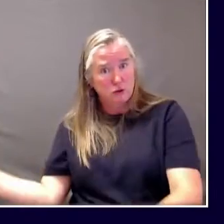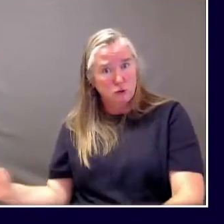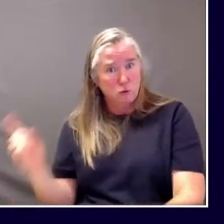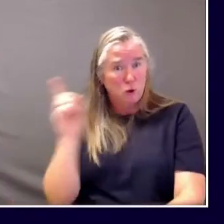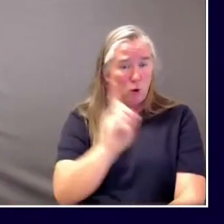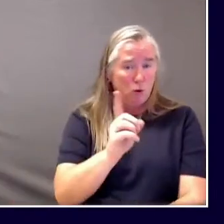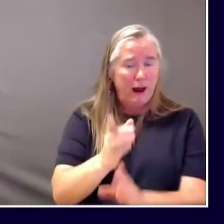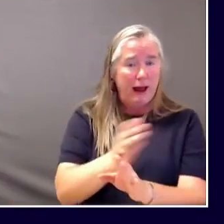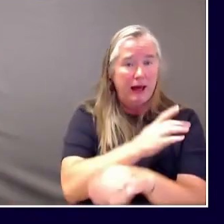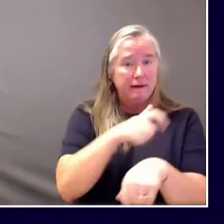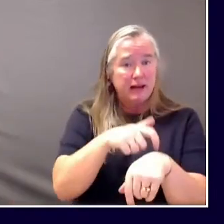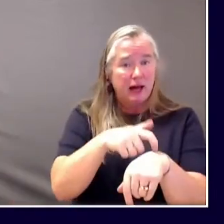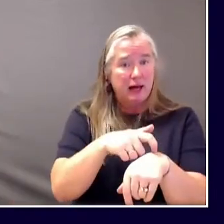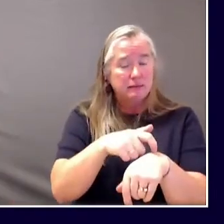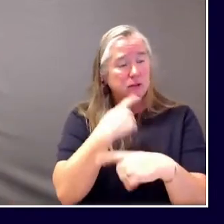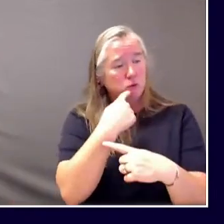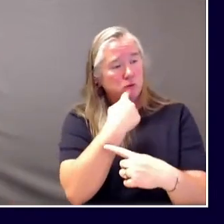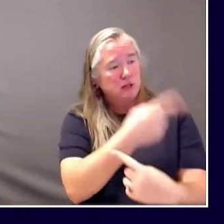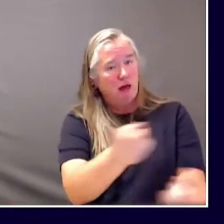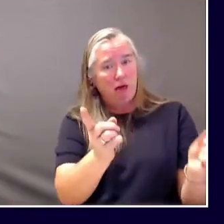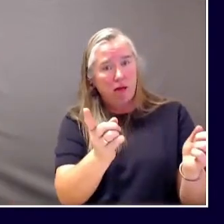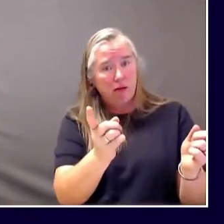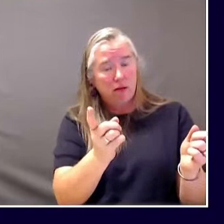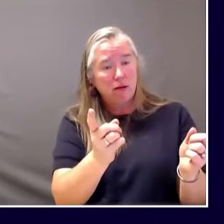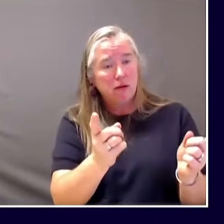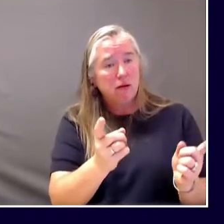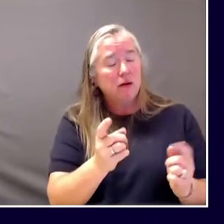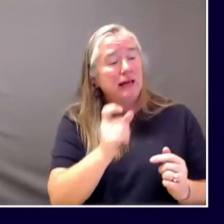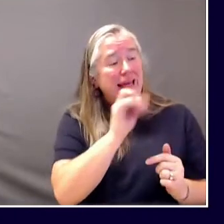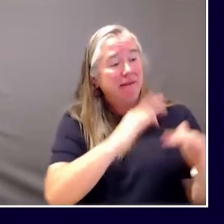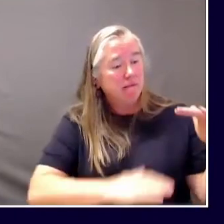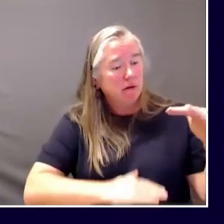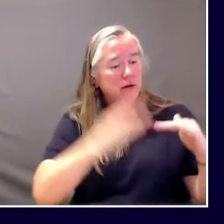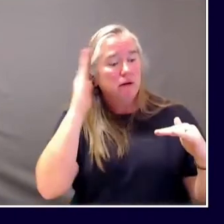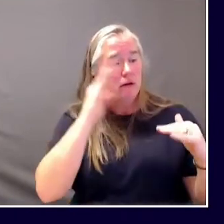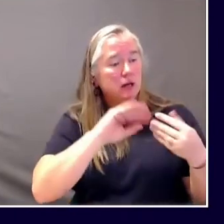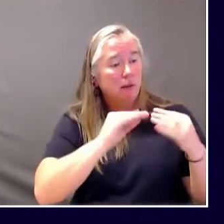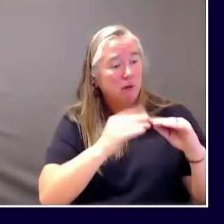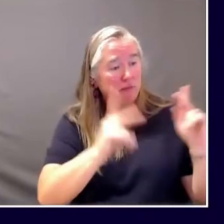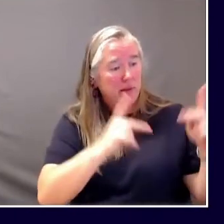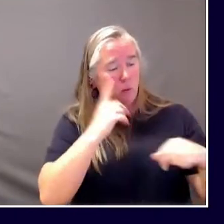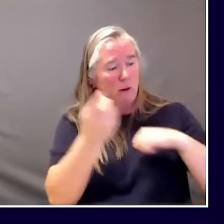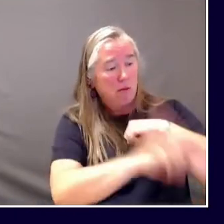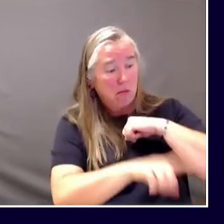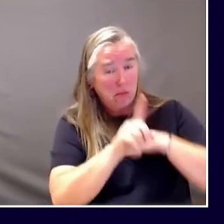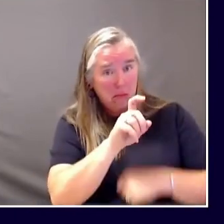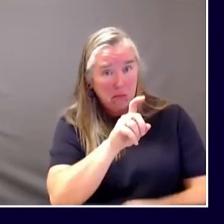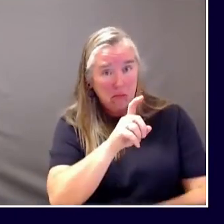time and say something to the